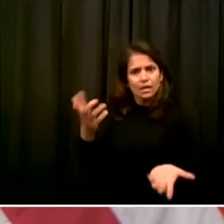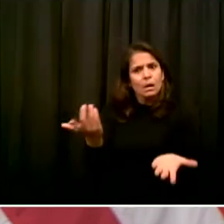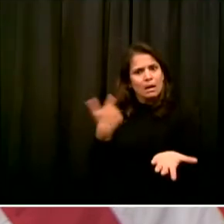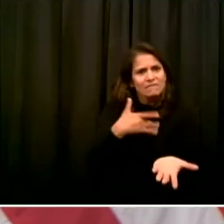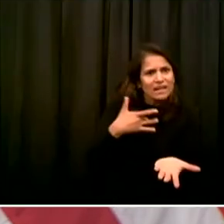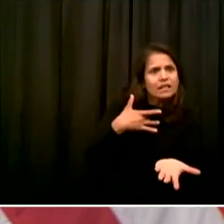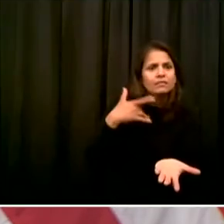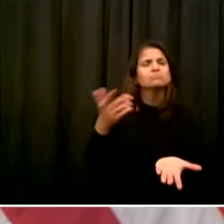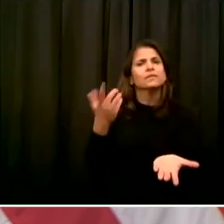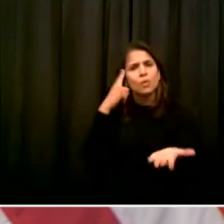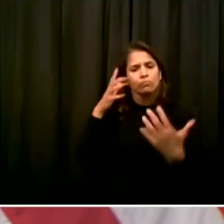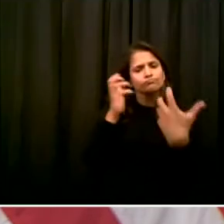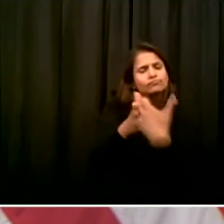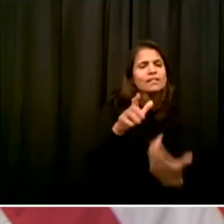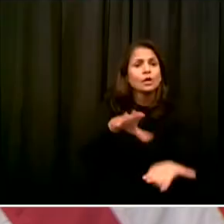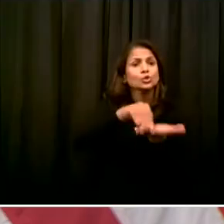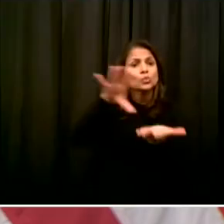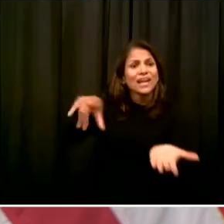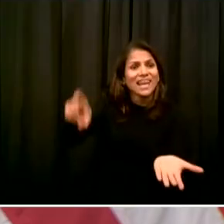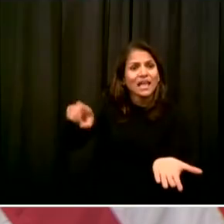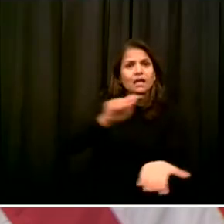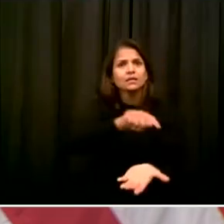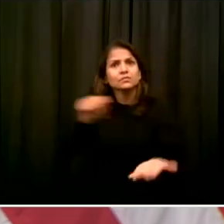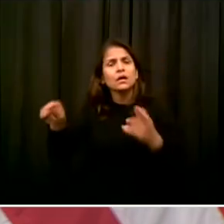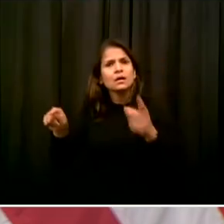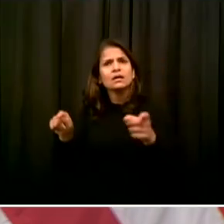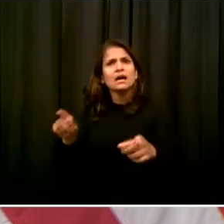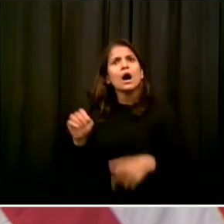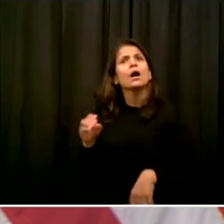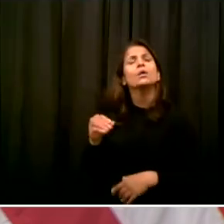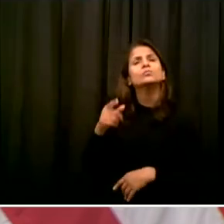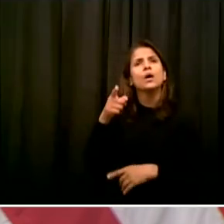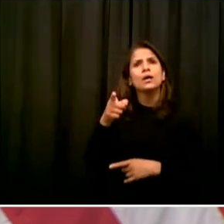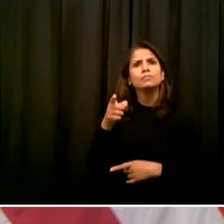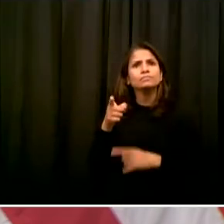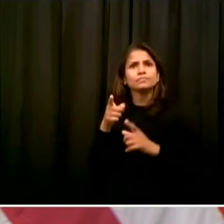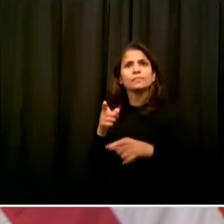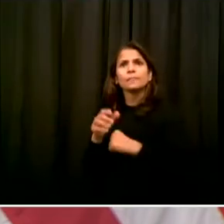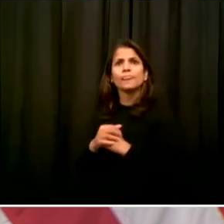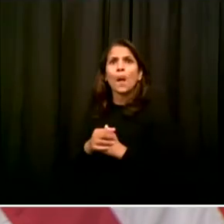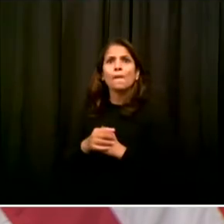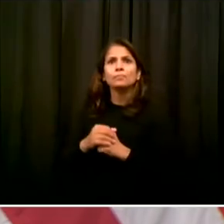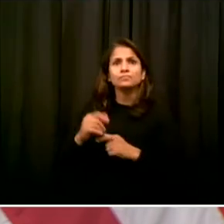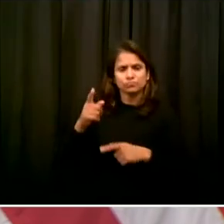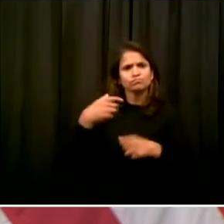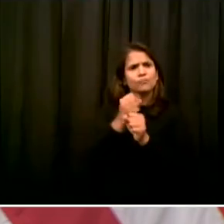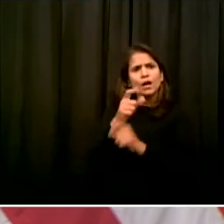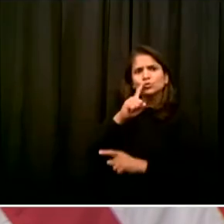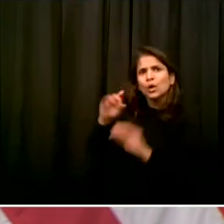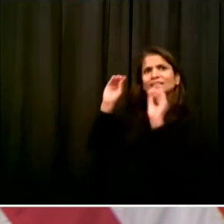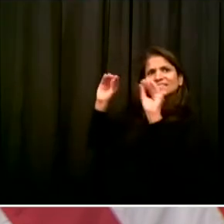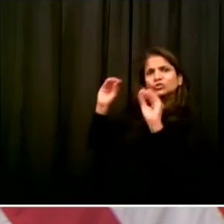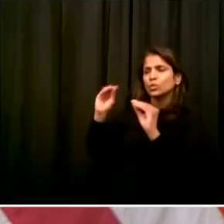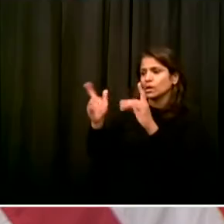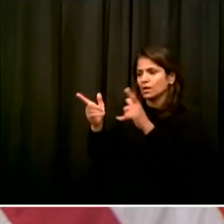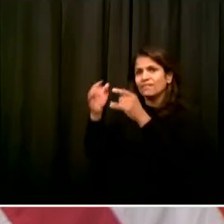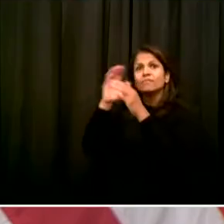HAS BEEN DEVELOPED TO TAKE IT TO THE NEXT LEVEL. IT IS SOMETHING WE